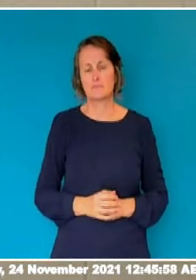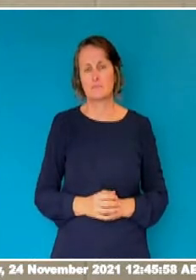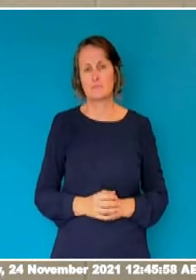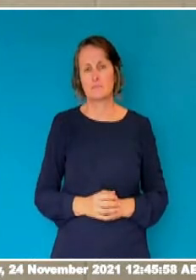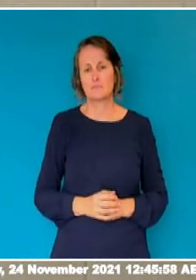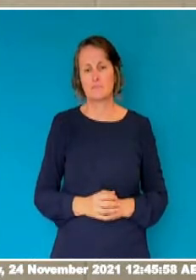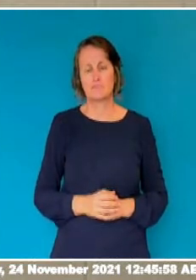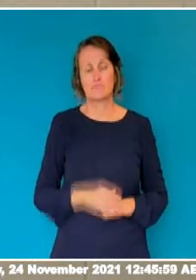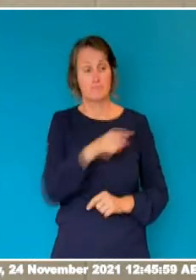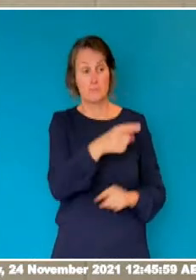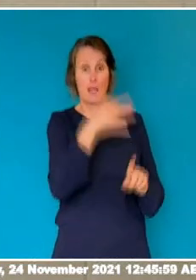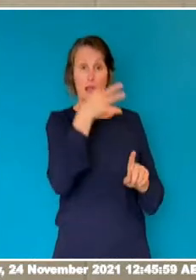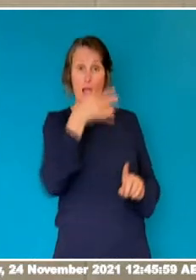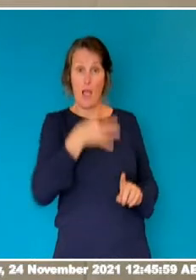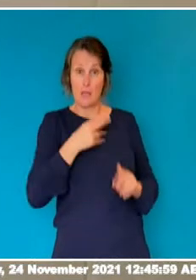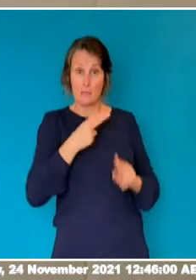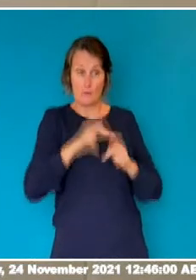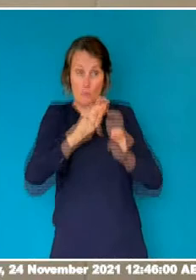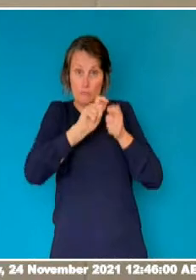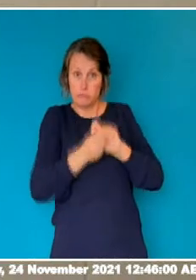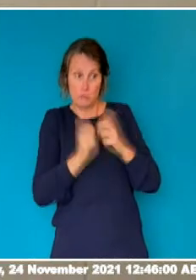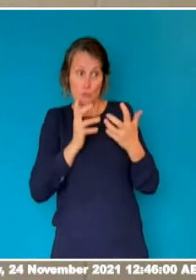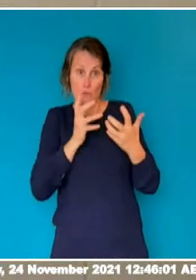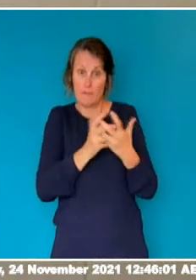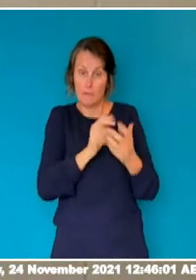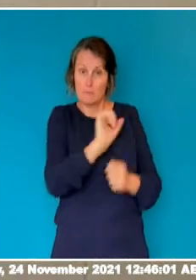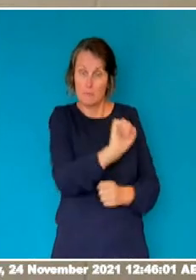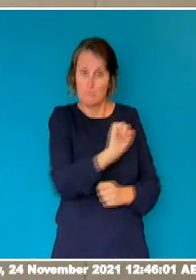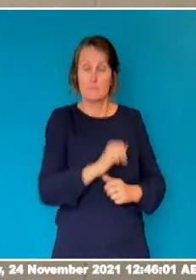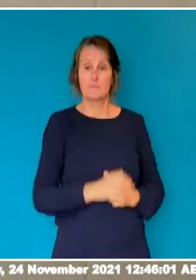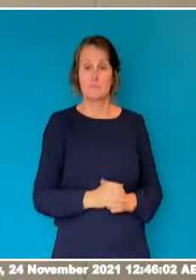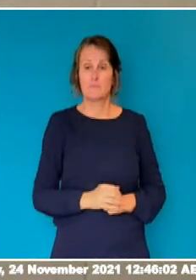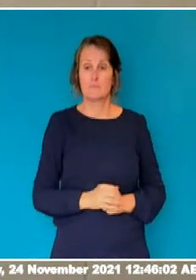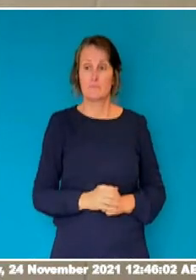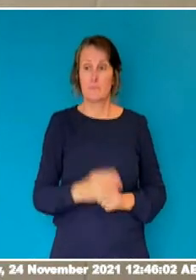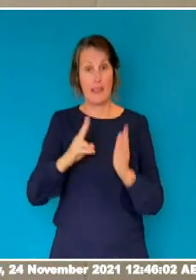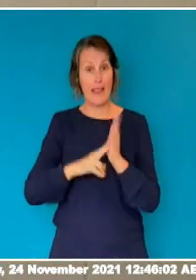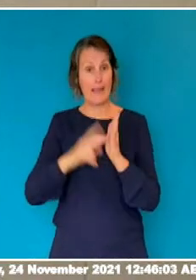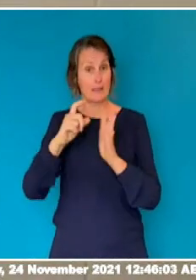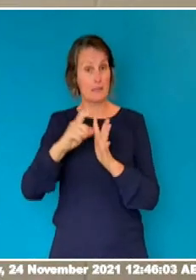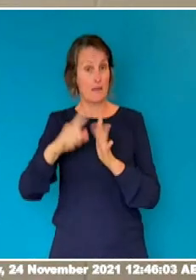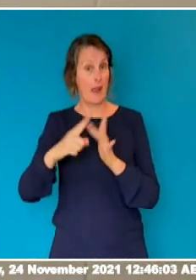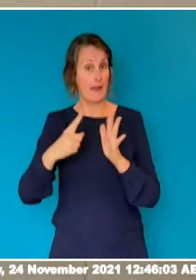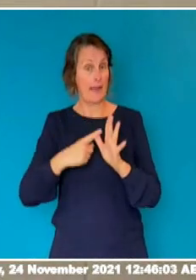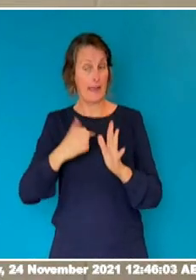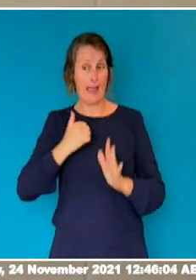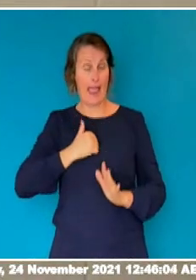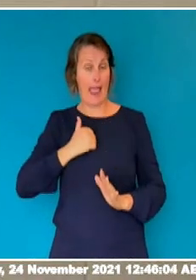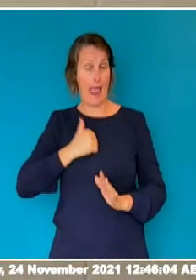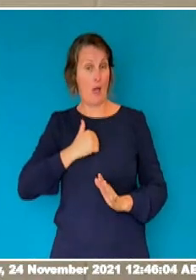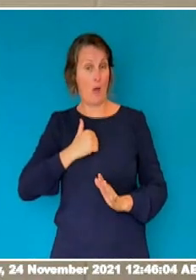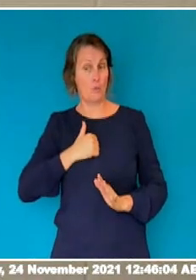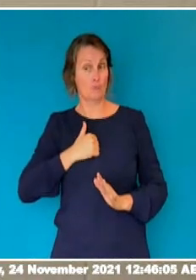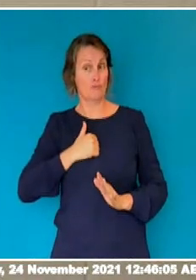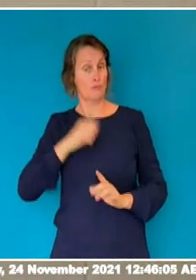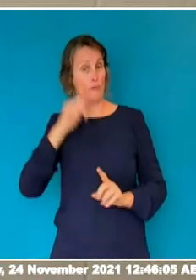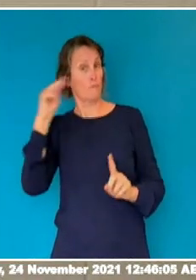for reasonable adjustments, the agency has a posture of always looking to find the